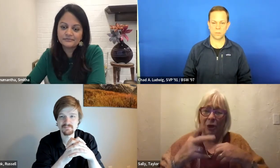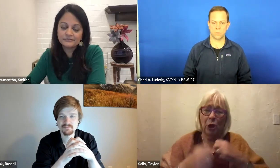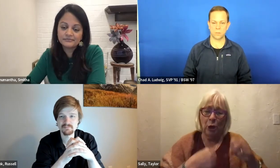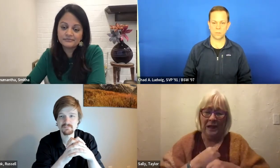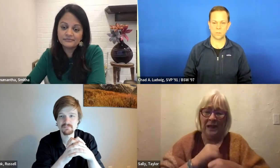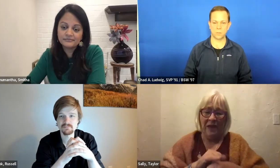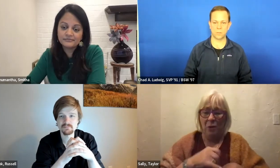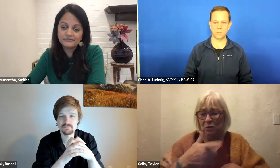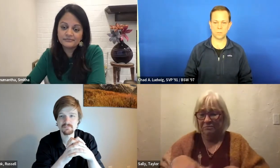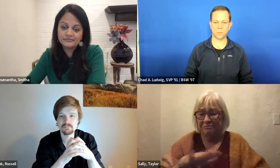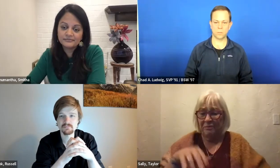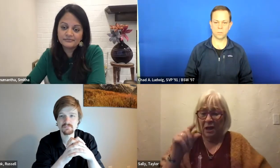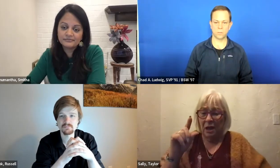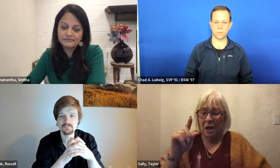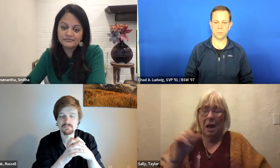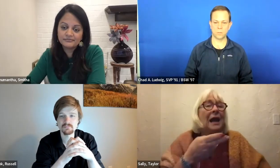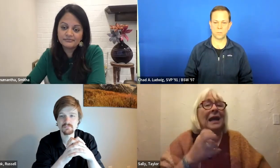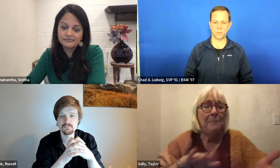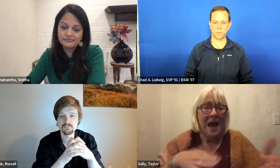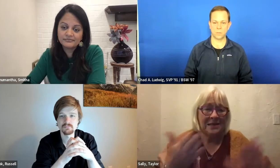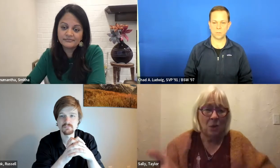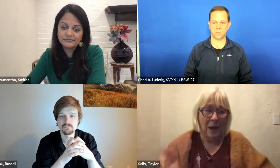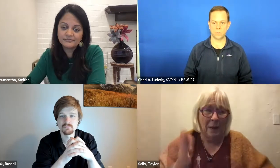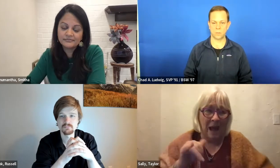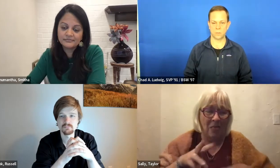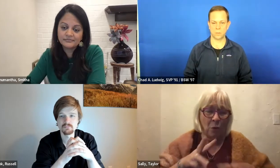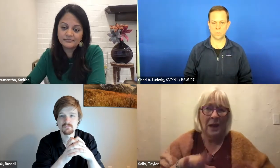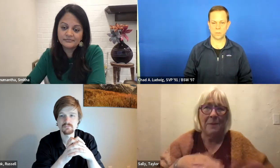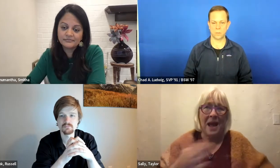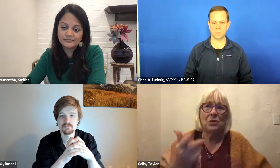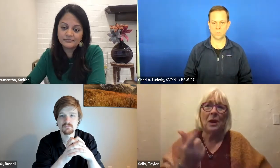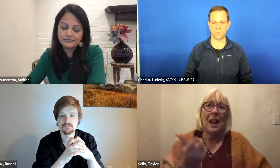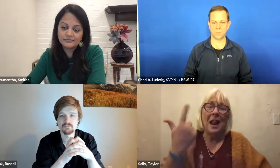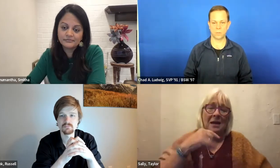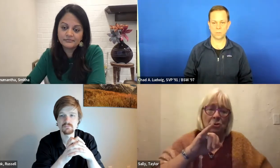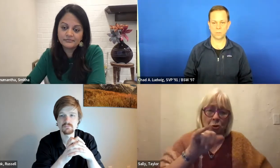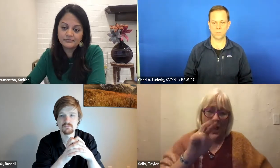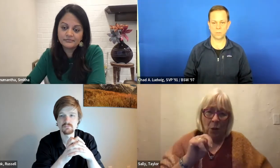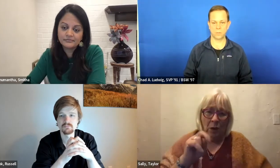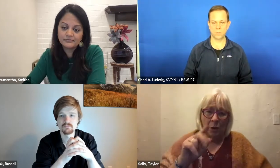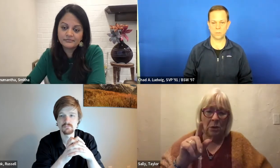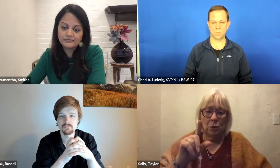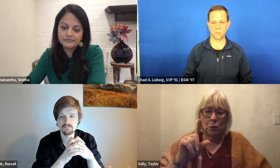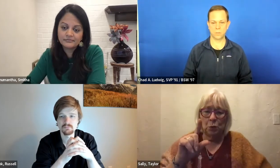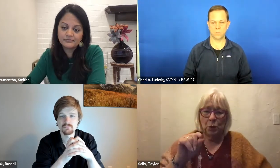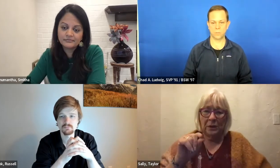and by the end of the third year-- He did pass away, by the way, last January,